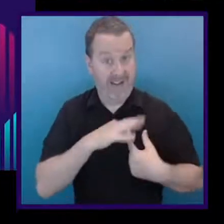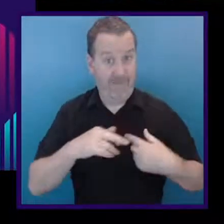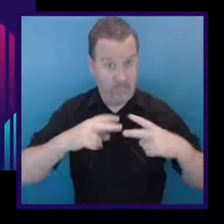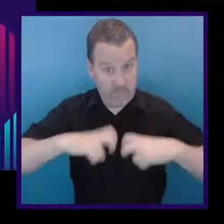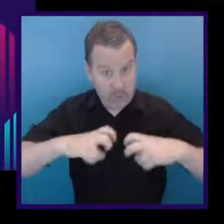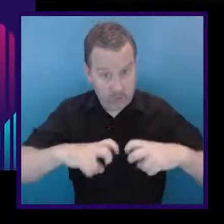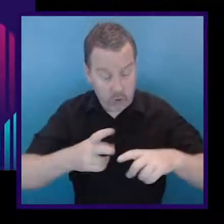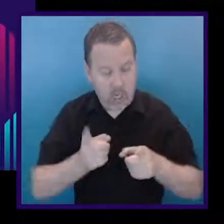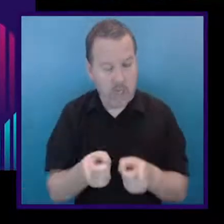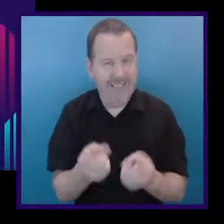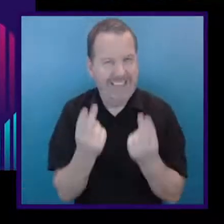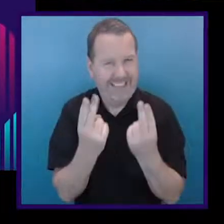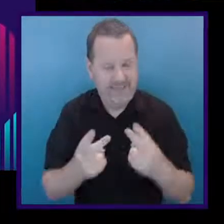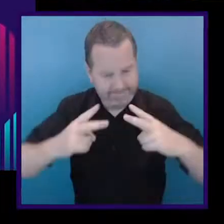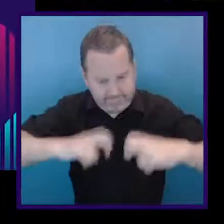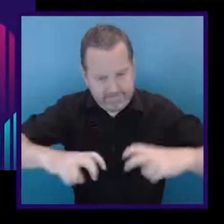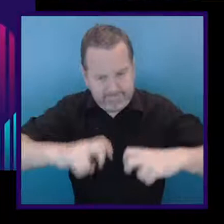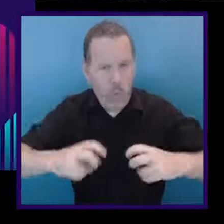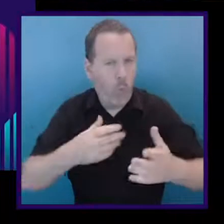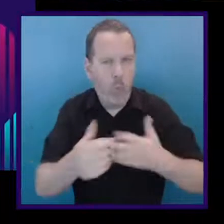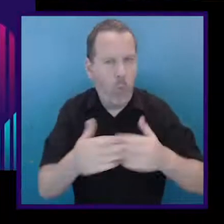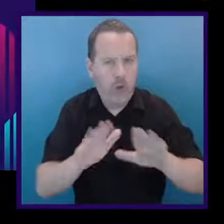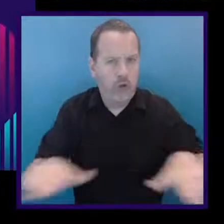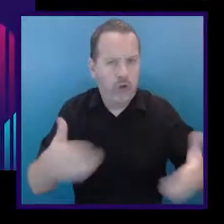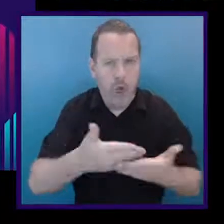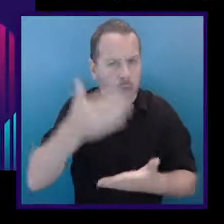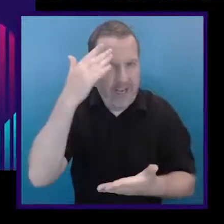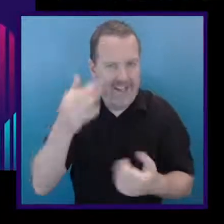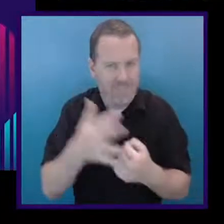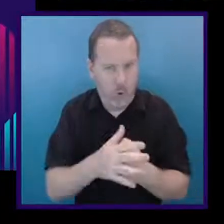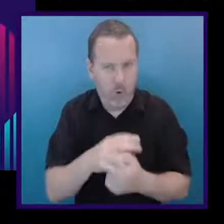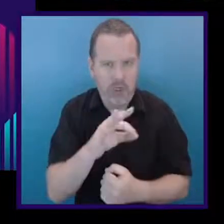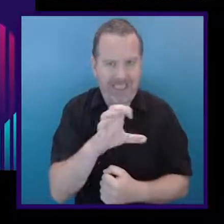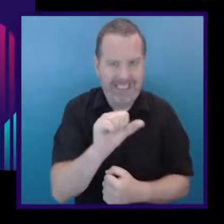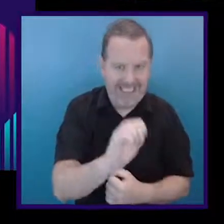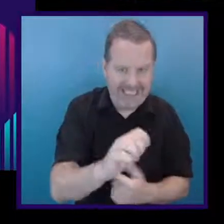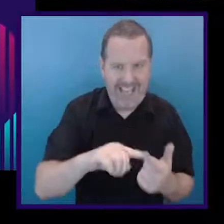for GCSE and key stage three, we know that teachers are working very hard in their individual